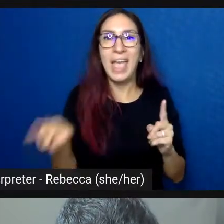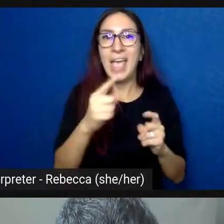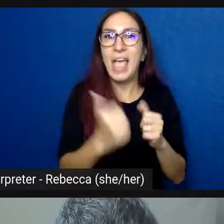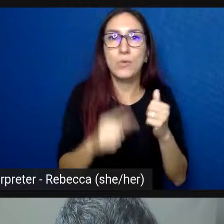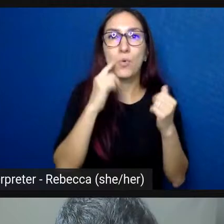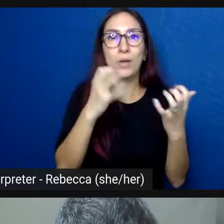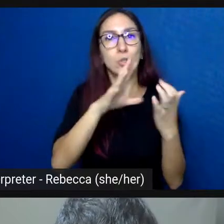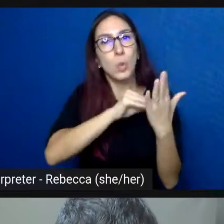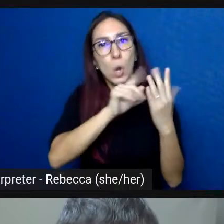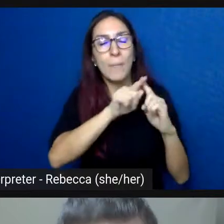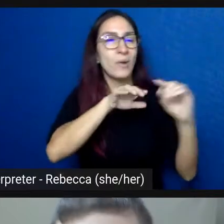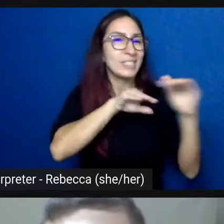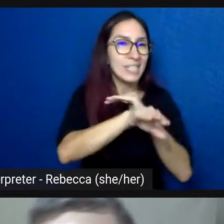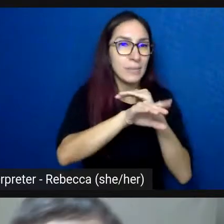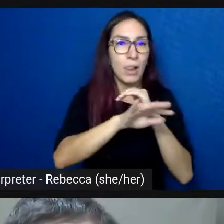I'm extremely